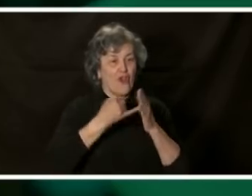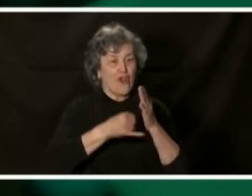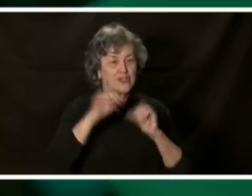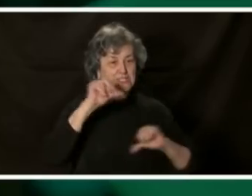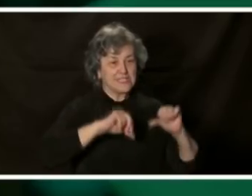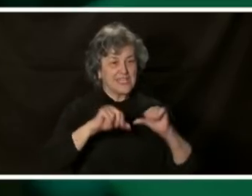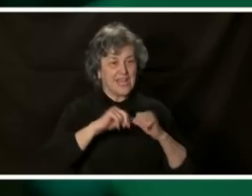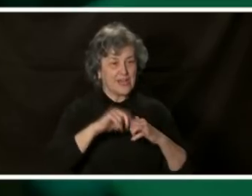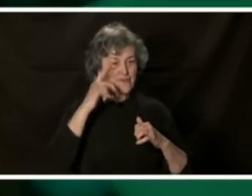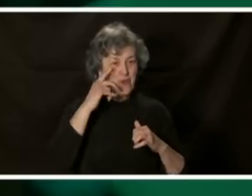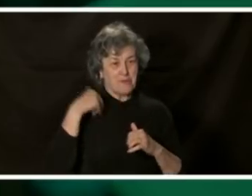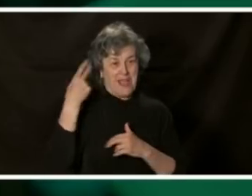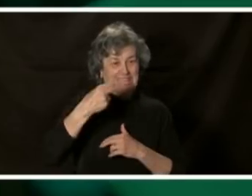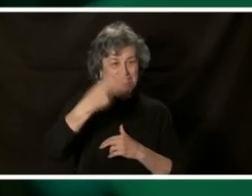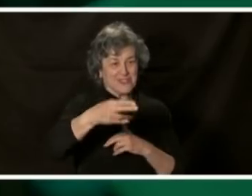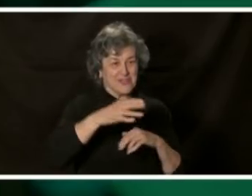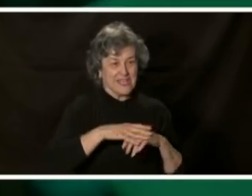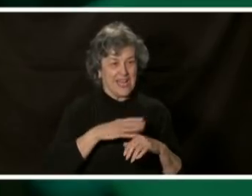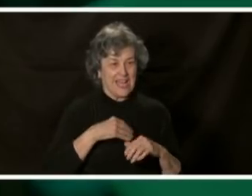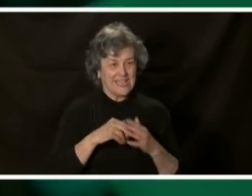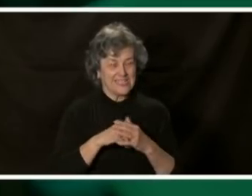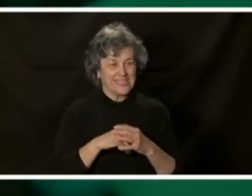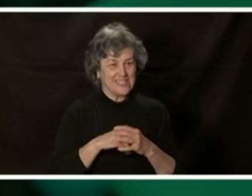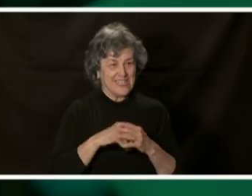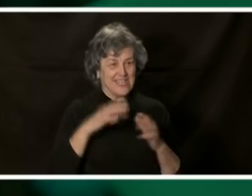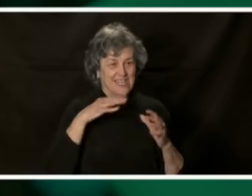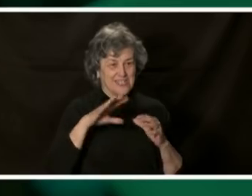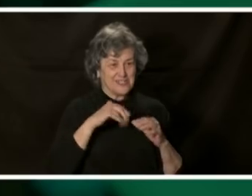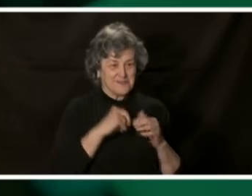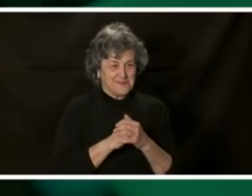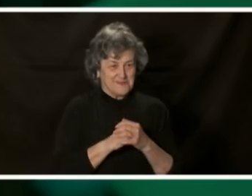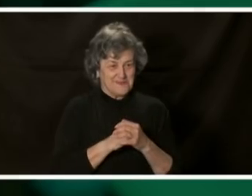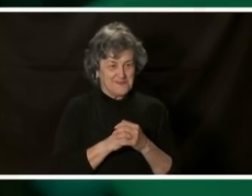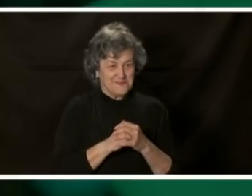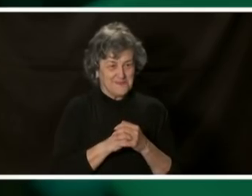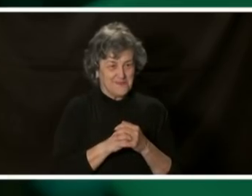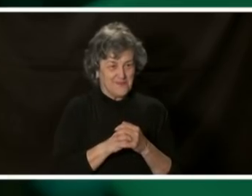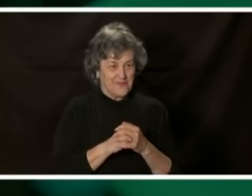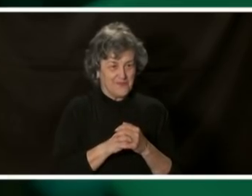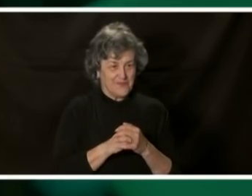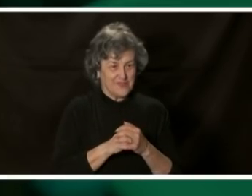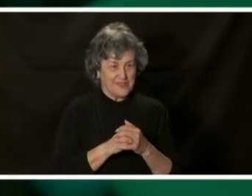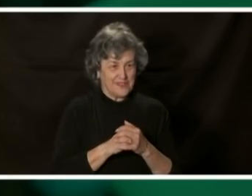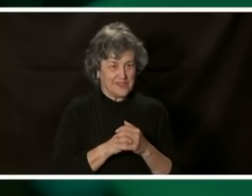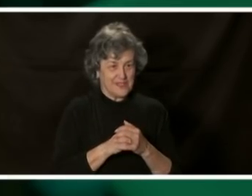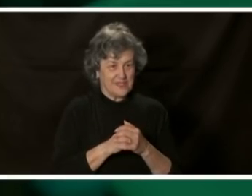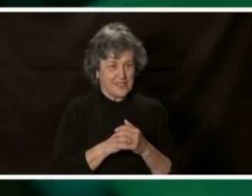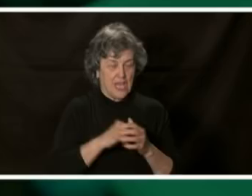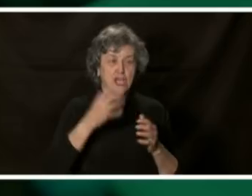IF YOU WANT THIS T-SHIRT, DROP ME A LINE. JONATHAN WIESEN, JWIESEN@UAB.EDU. CONGRATULATIONS.